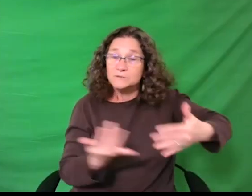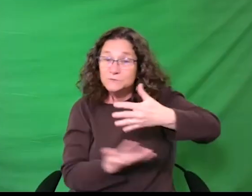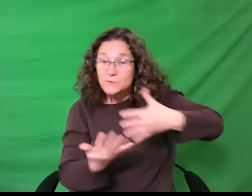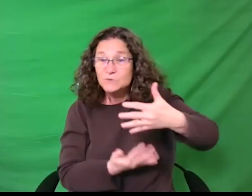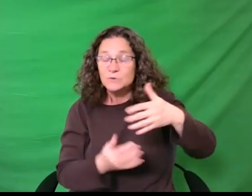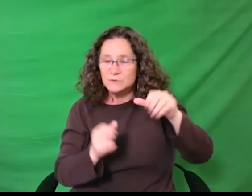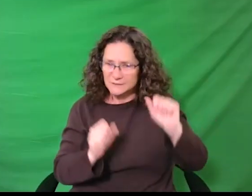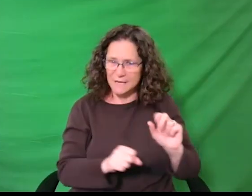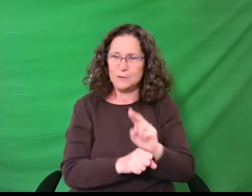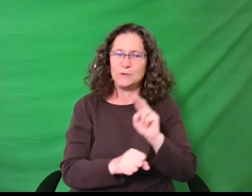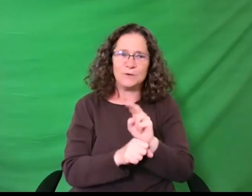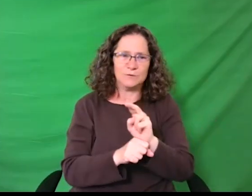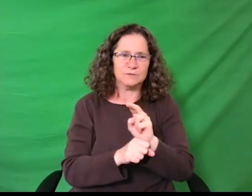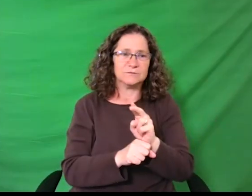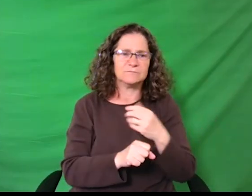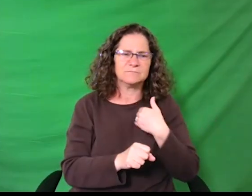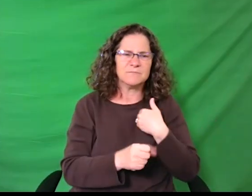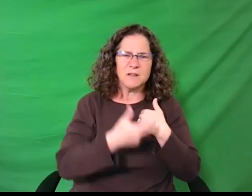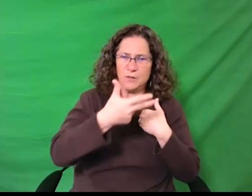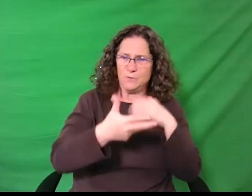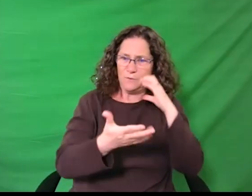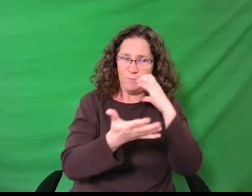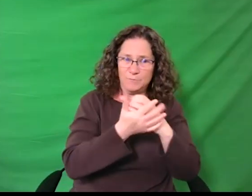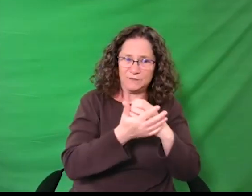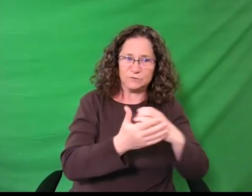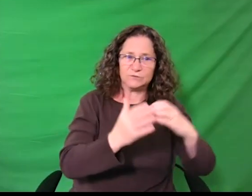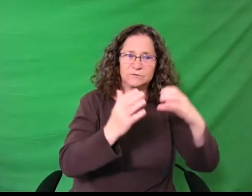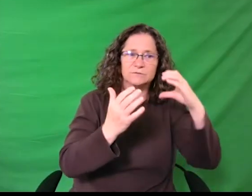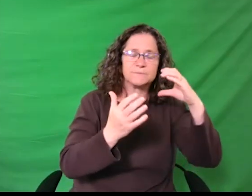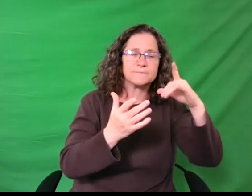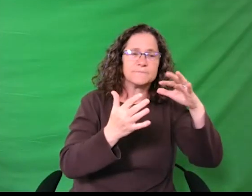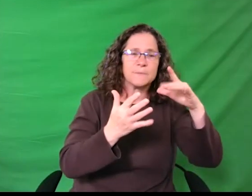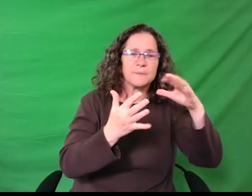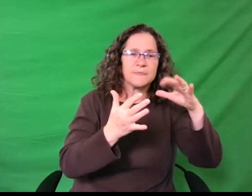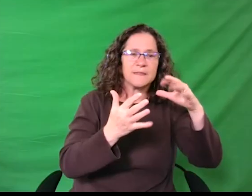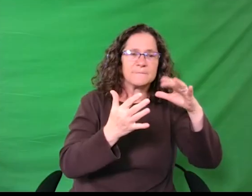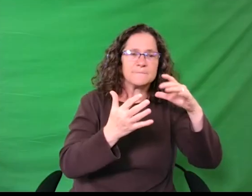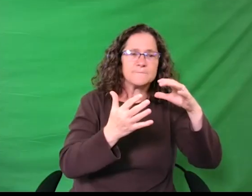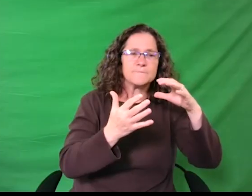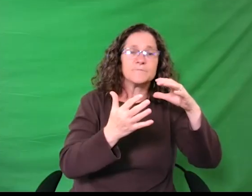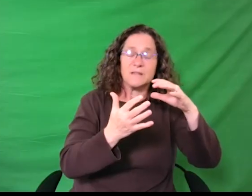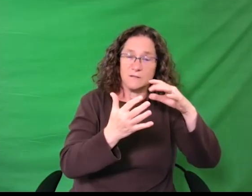And here, I have images of cuing being used in international schools.